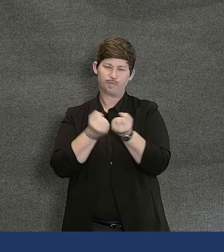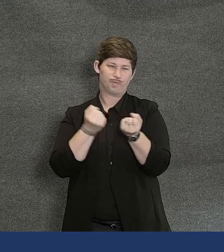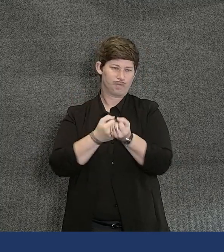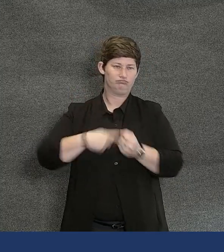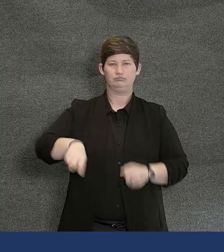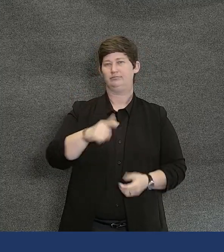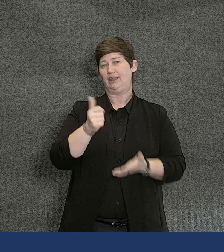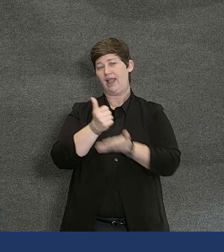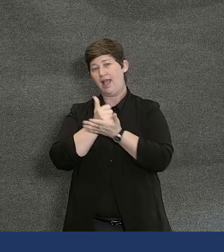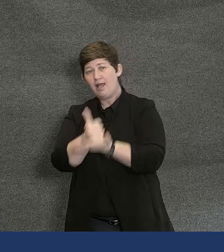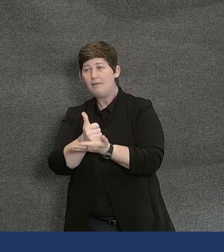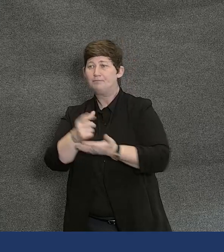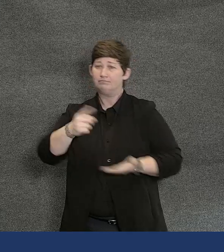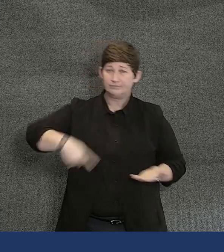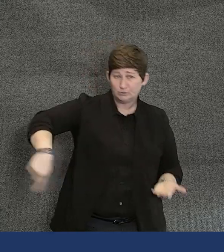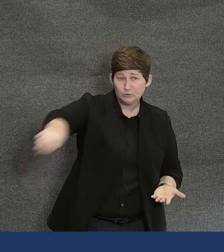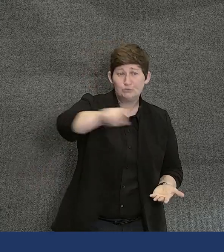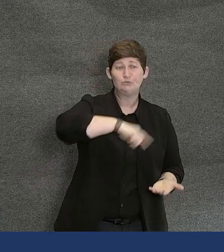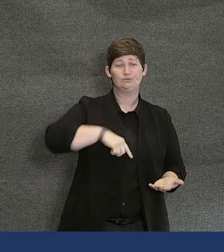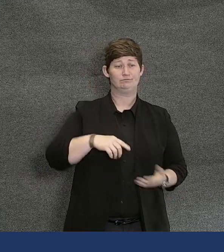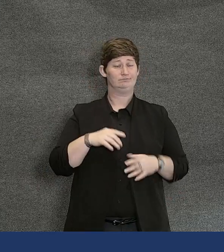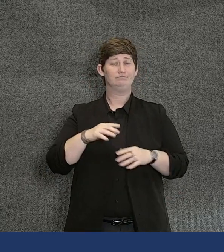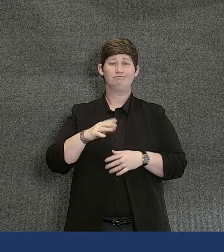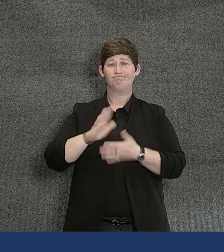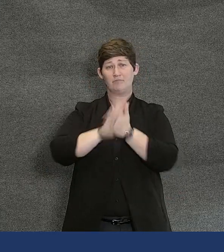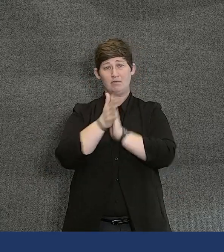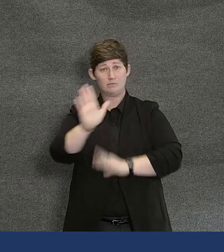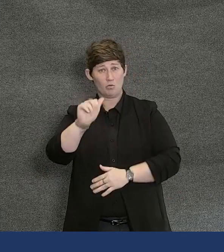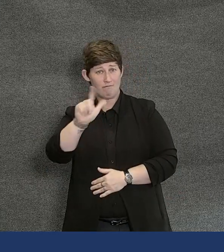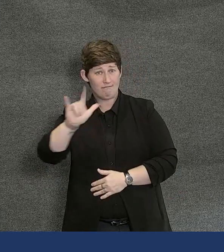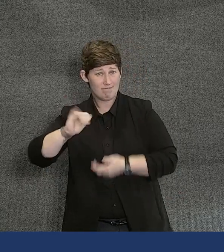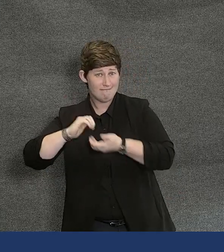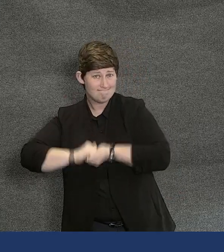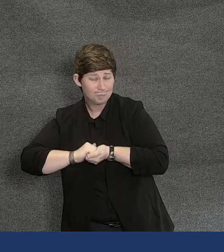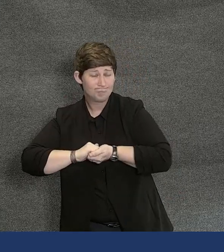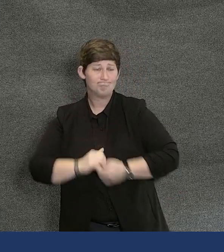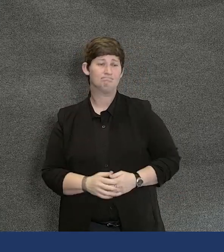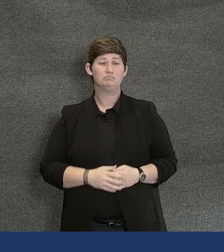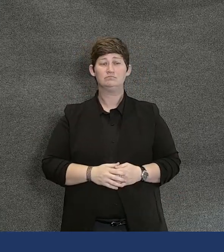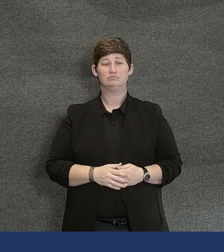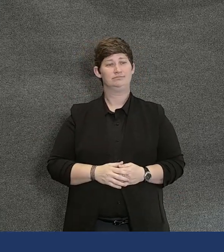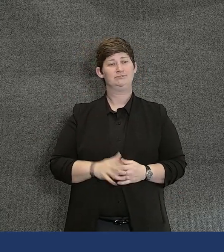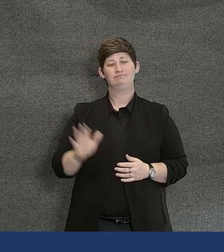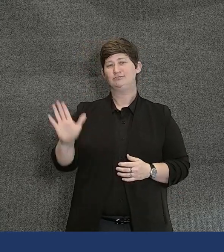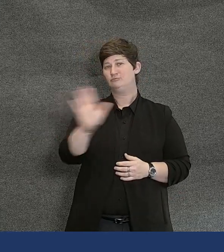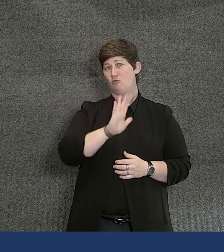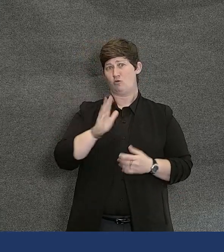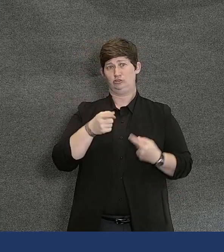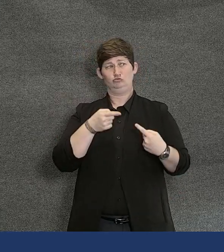We want to be able to be your ally in your struggle for human inclusion and equality.